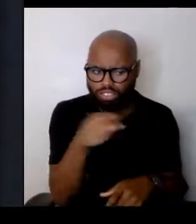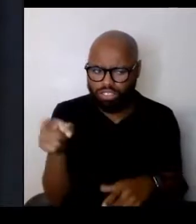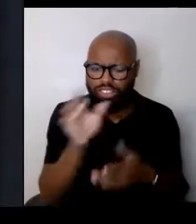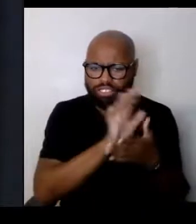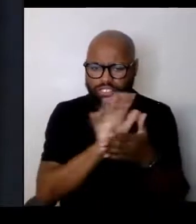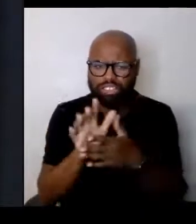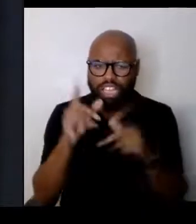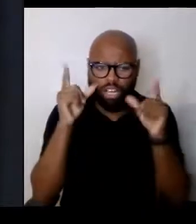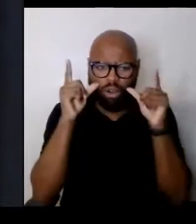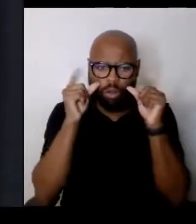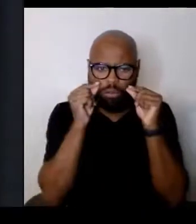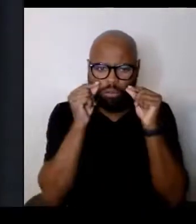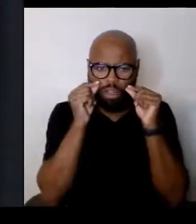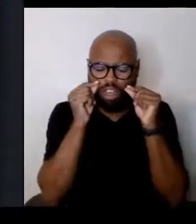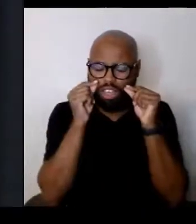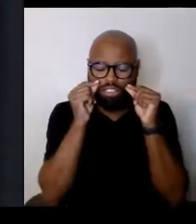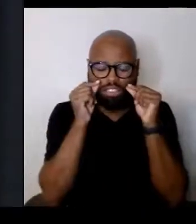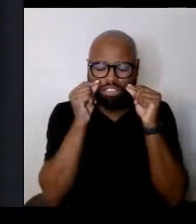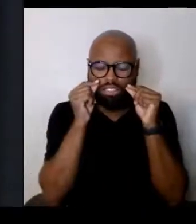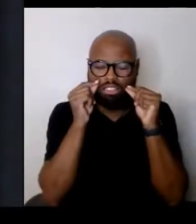"and the historical analysis felt like